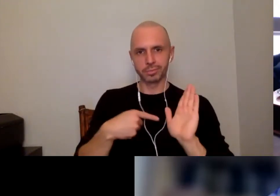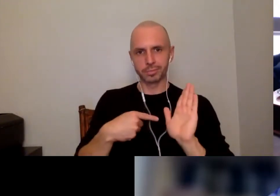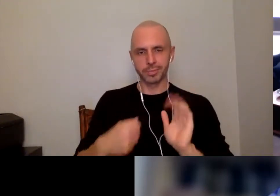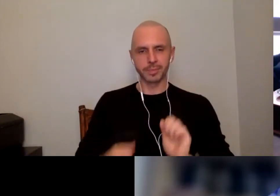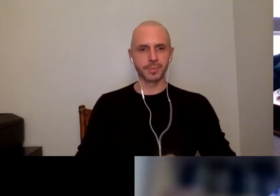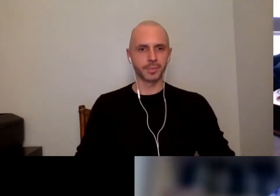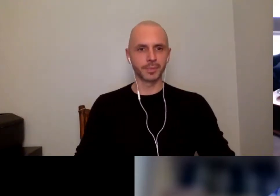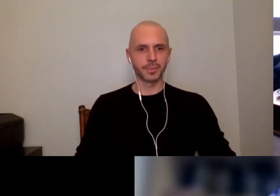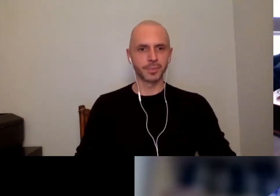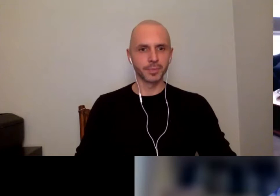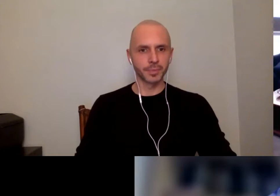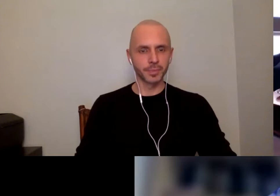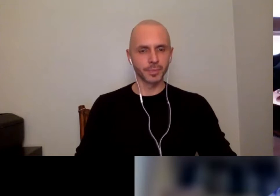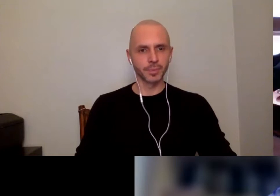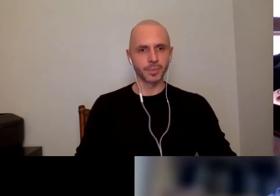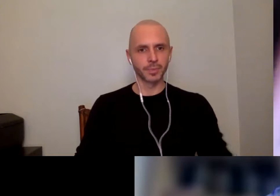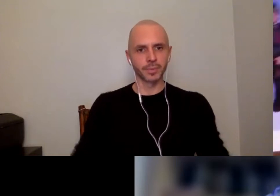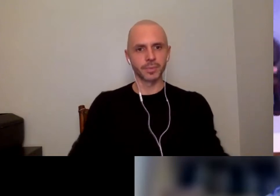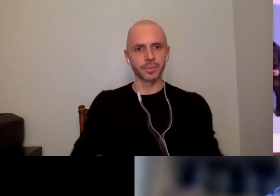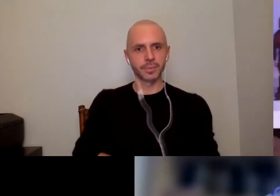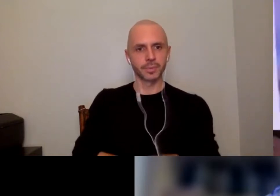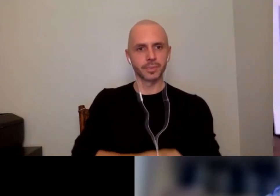this work that was a large firebox and it's